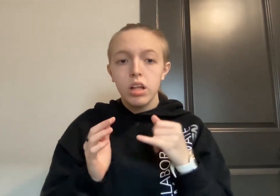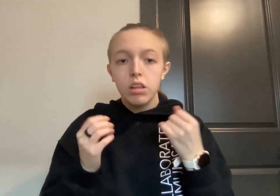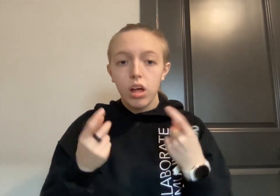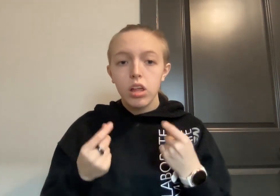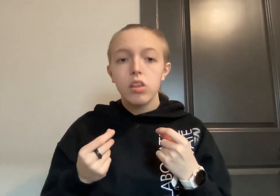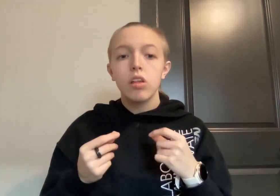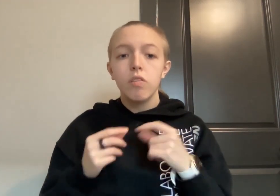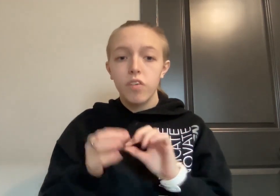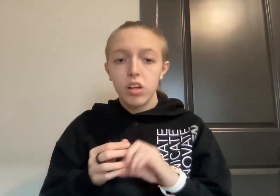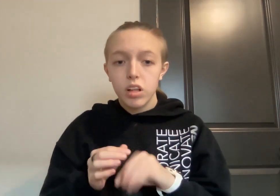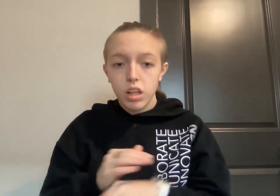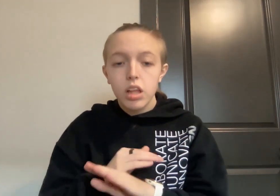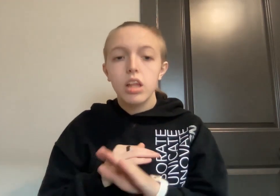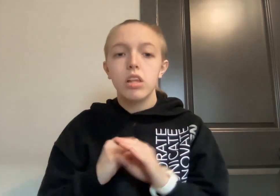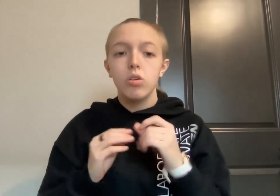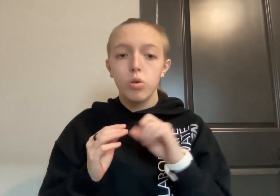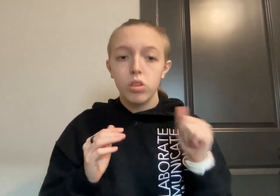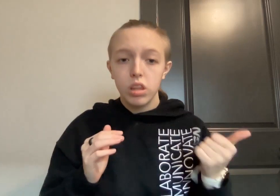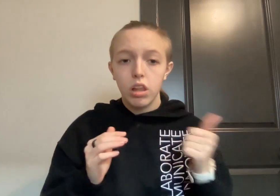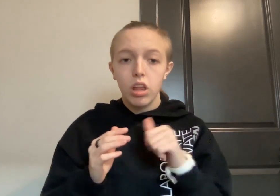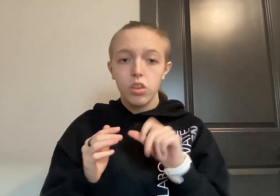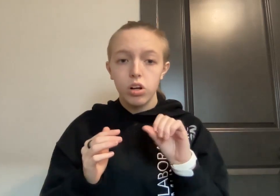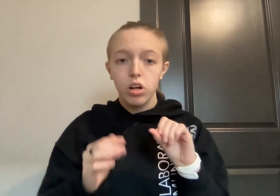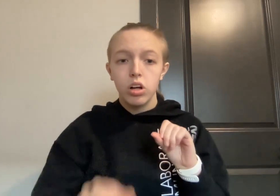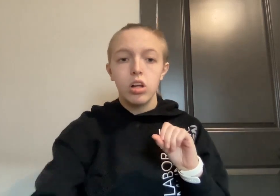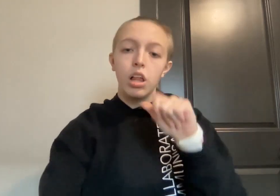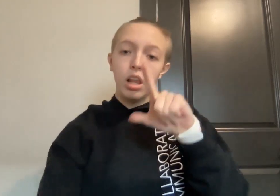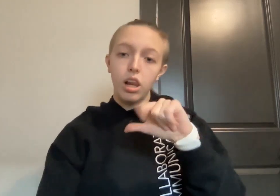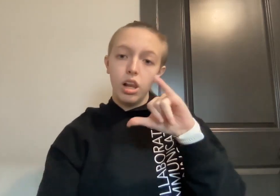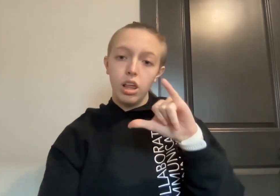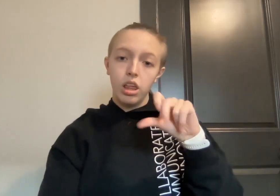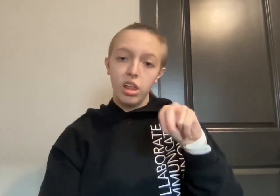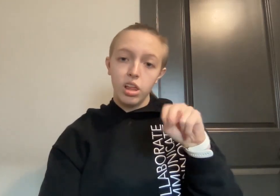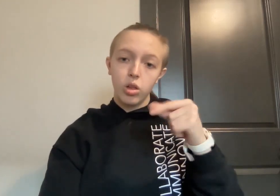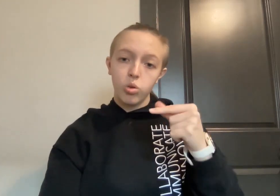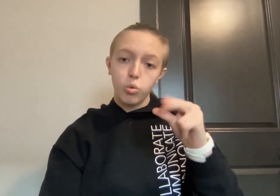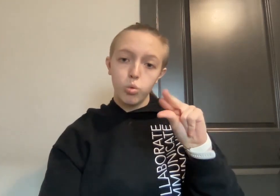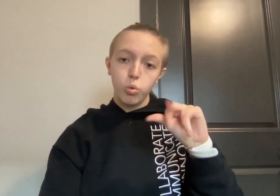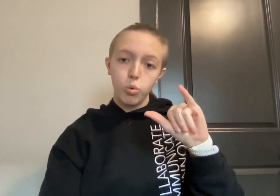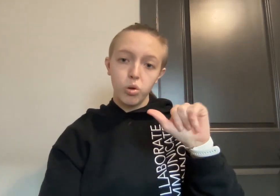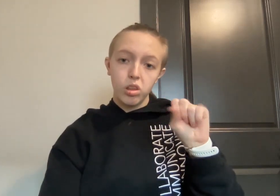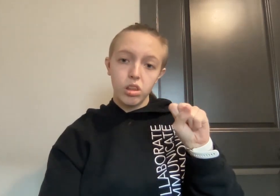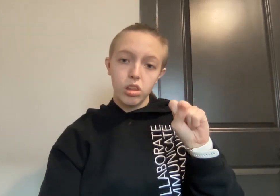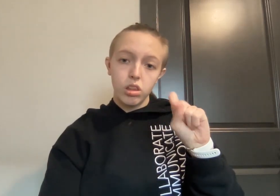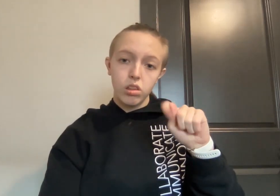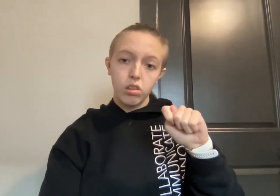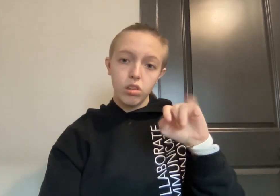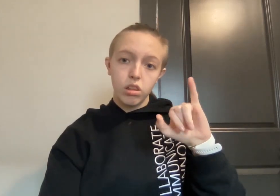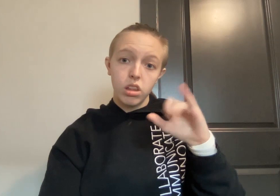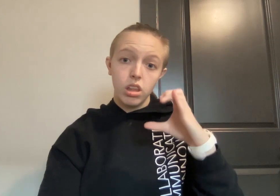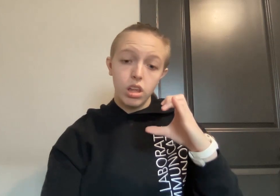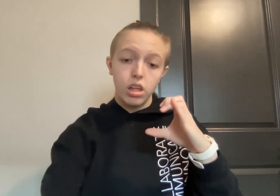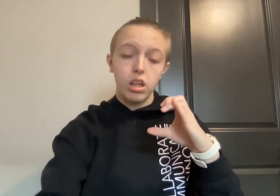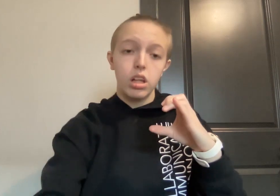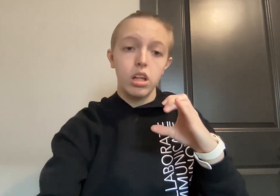does fit into another Linguistic